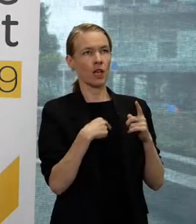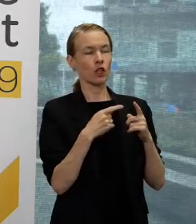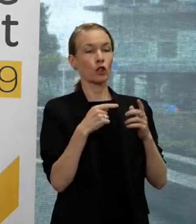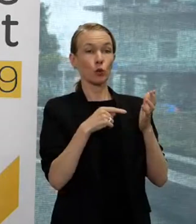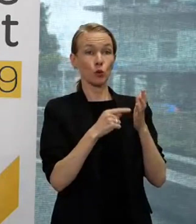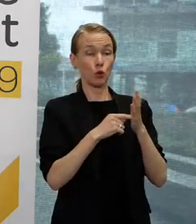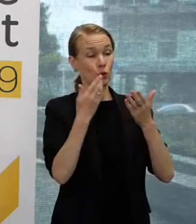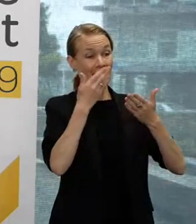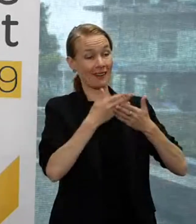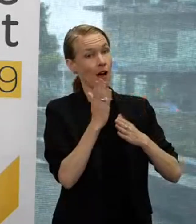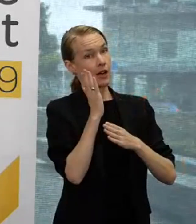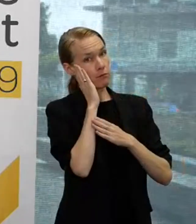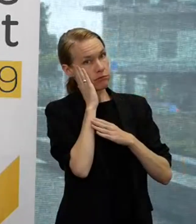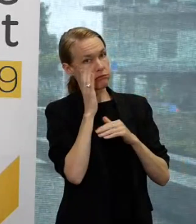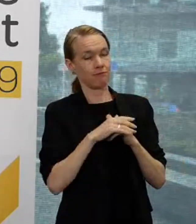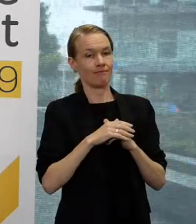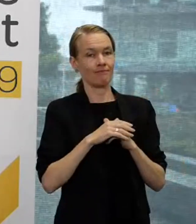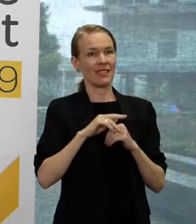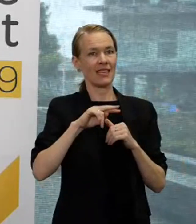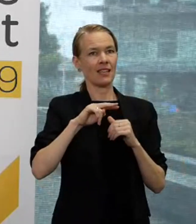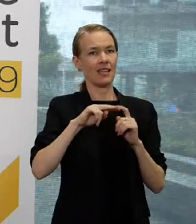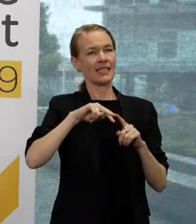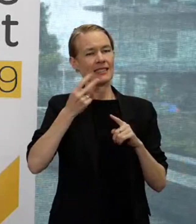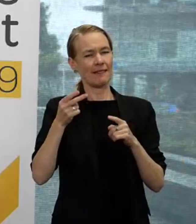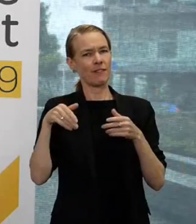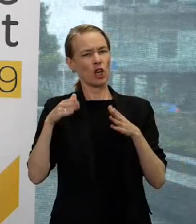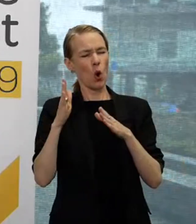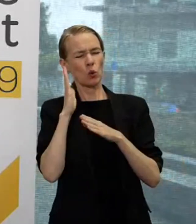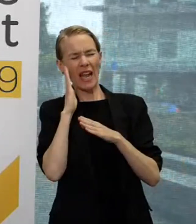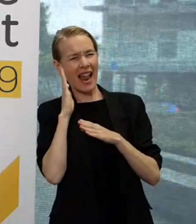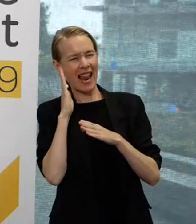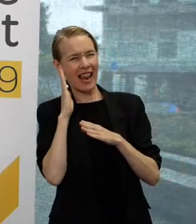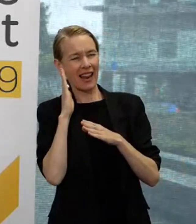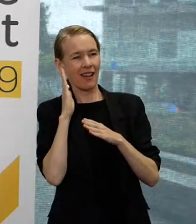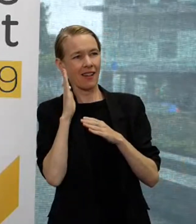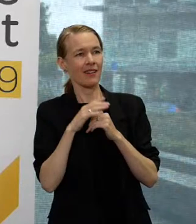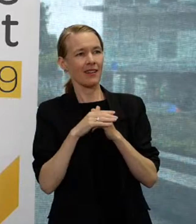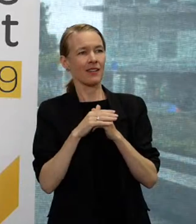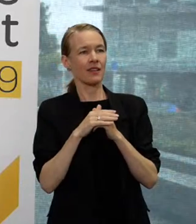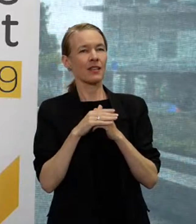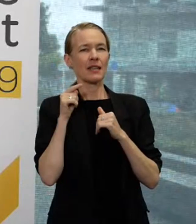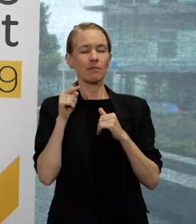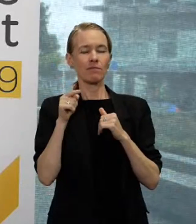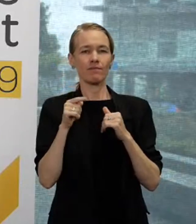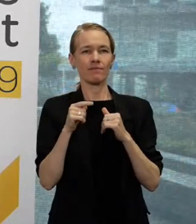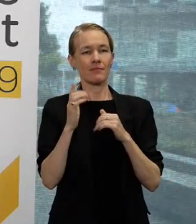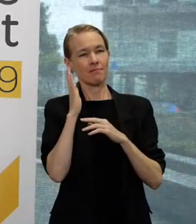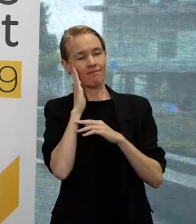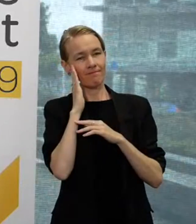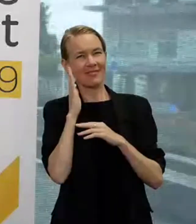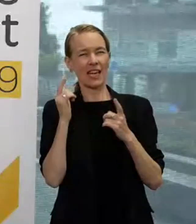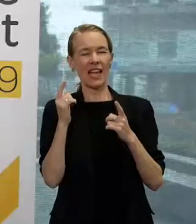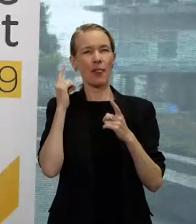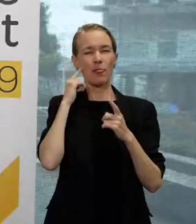I think for a short period, and then decided instead of staying the night and driving back to Auckland Thursday, he would drive back on Wednesday evening.